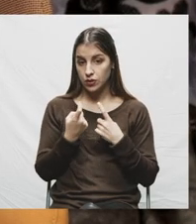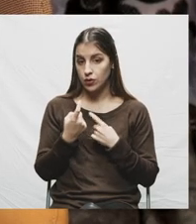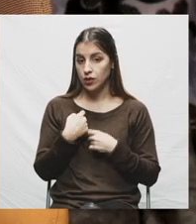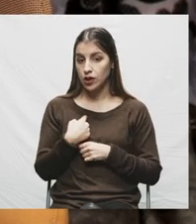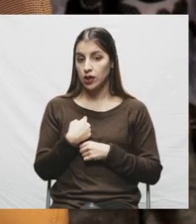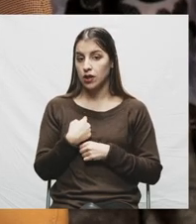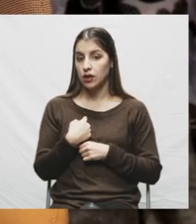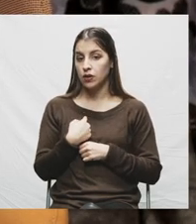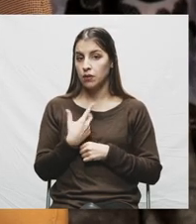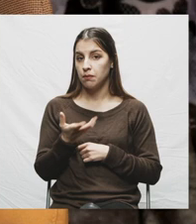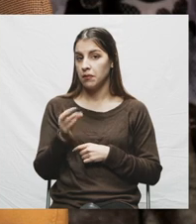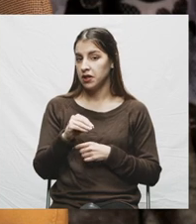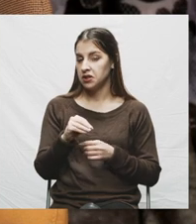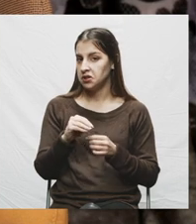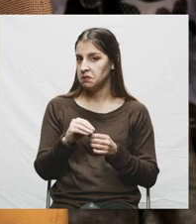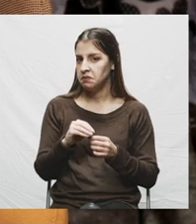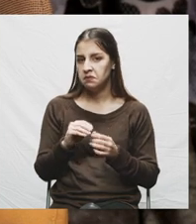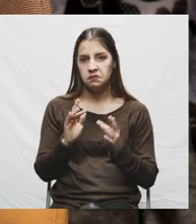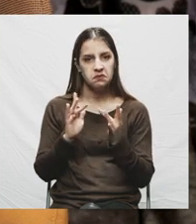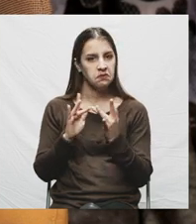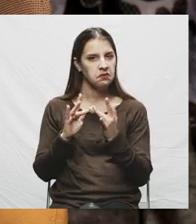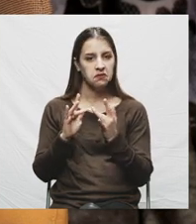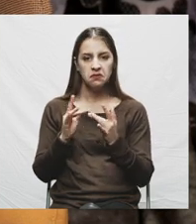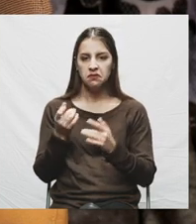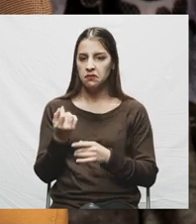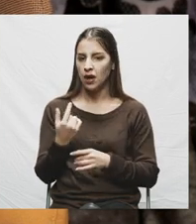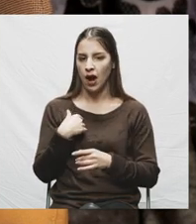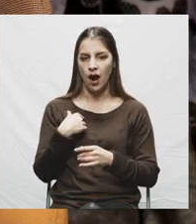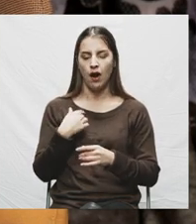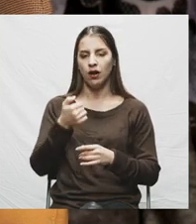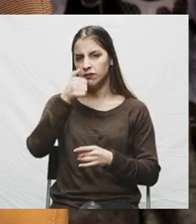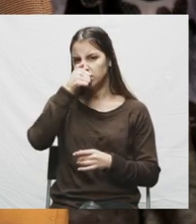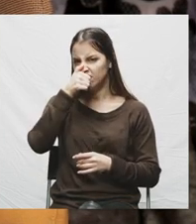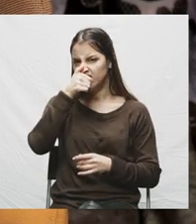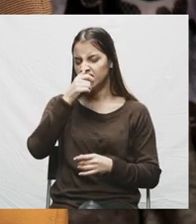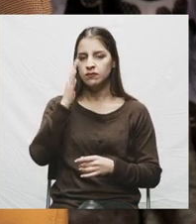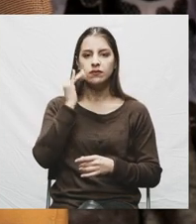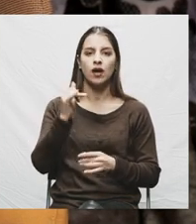I think I didn’t have any other contacts. Yes, yes. I was very busy trying to survive.